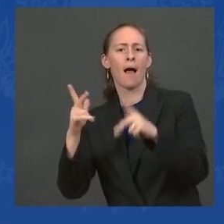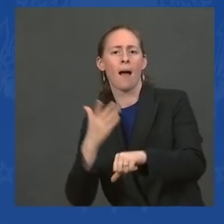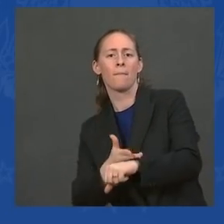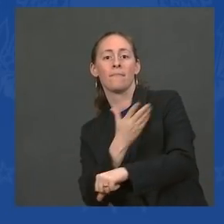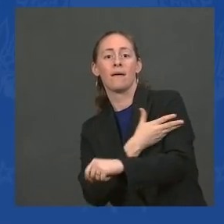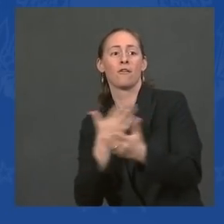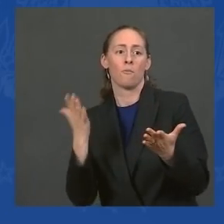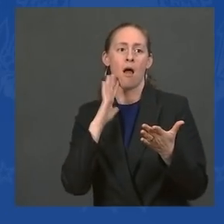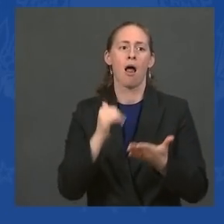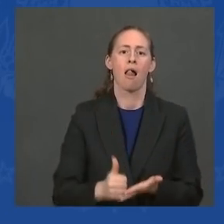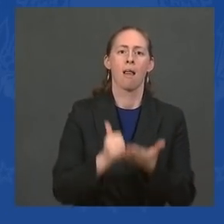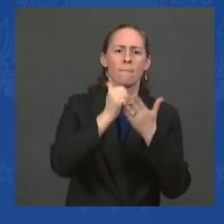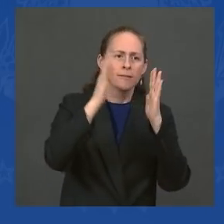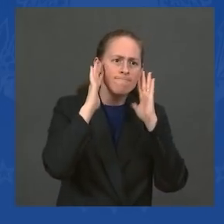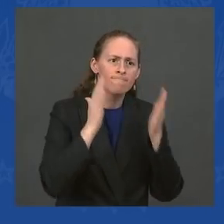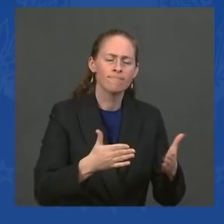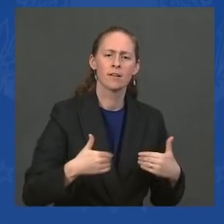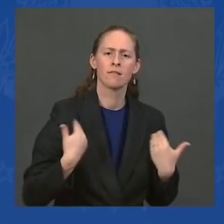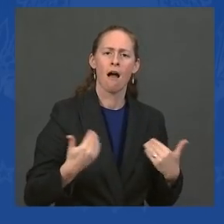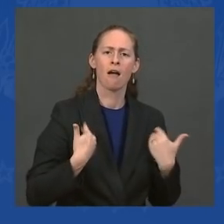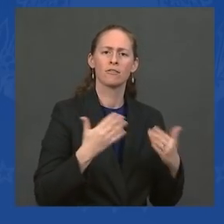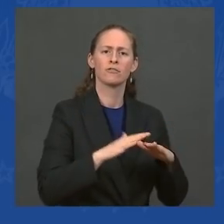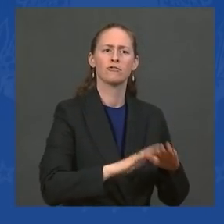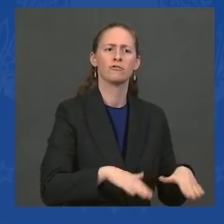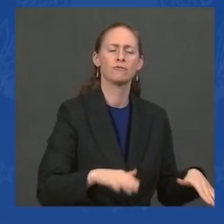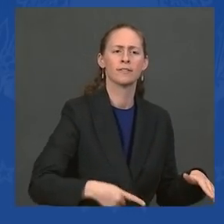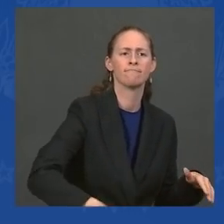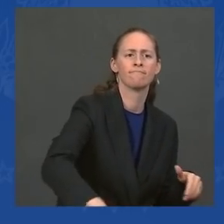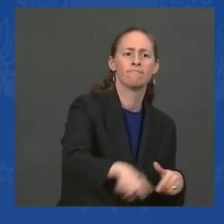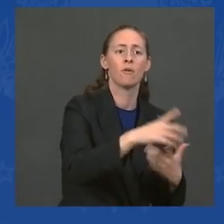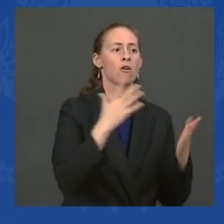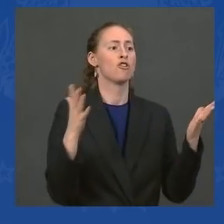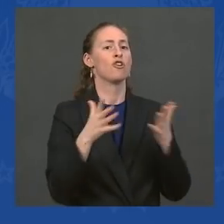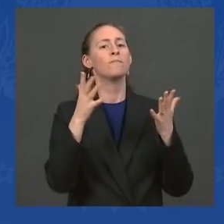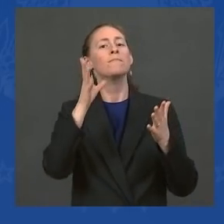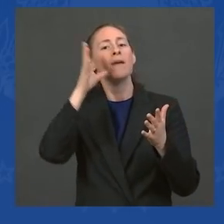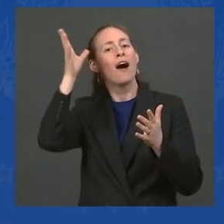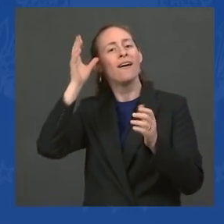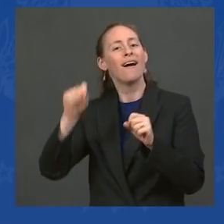if we want to get parents back to work. We must solve the child care crisis.